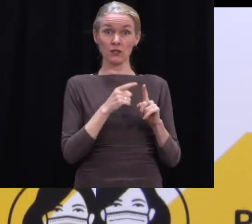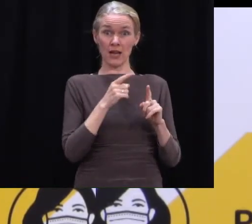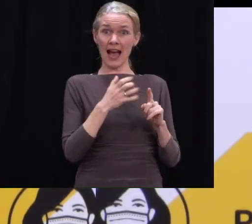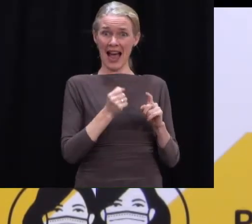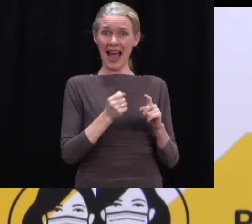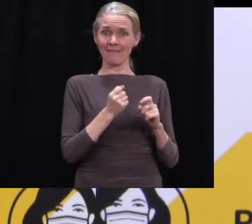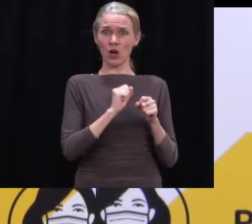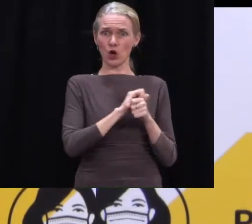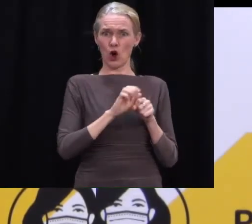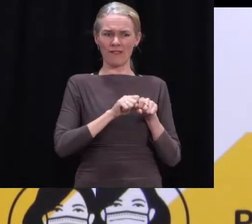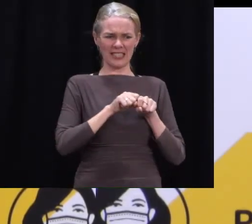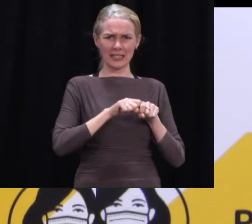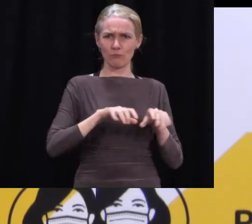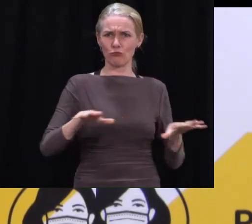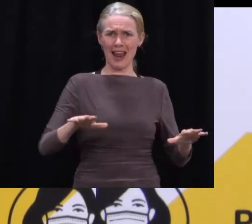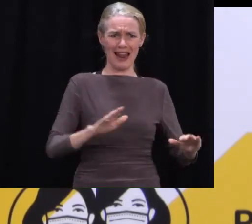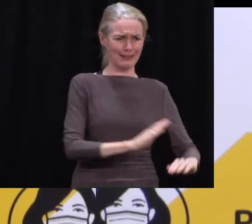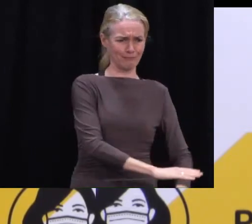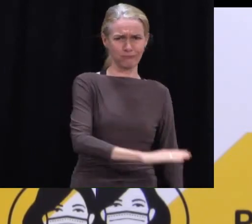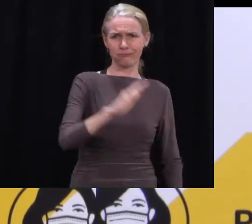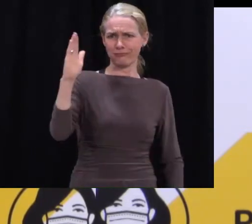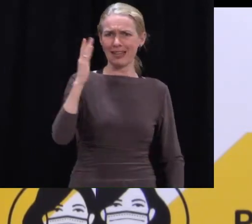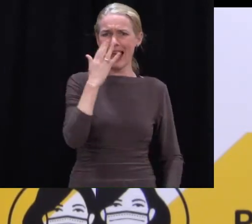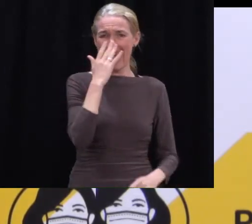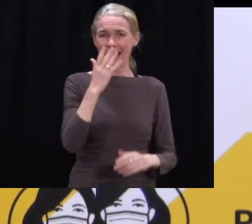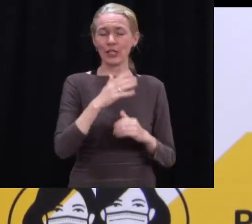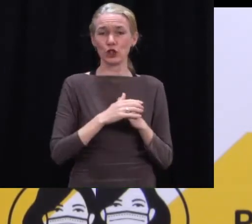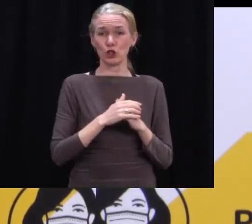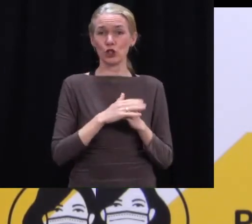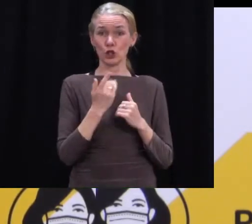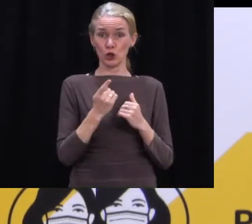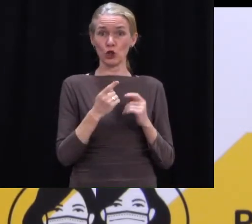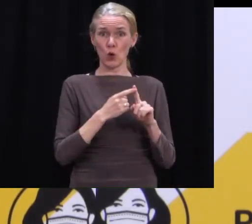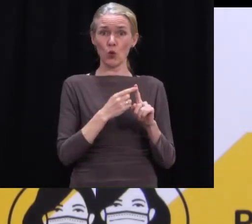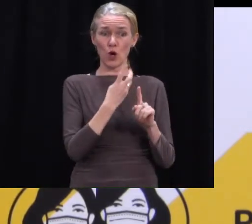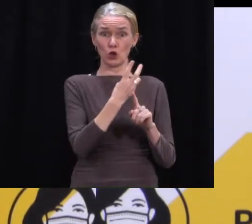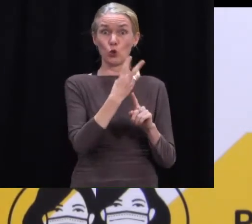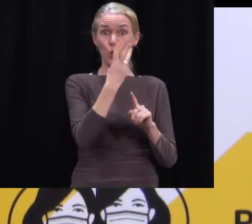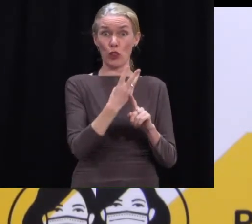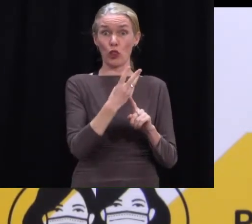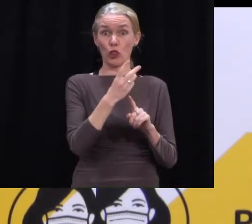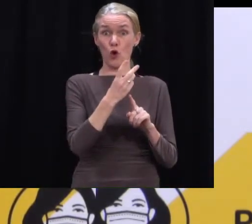across the age groups. I think it's two-thirds of our cases